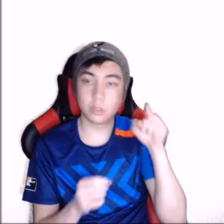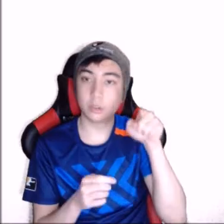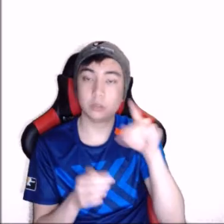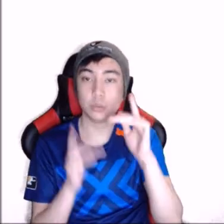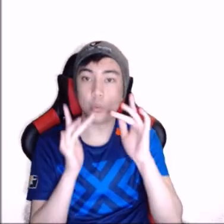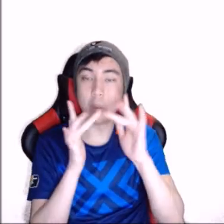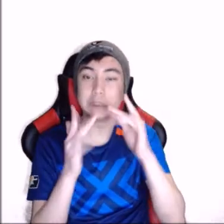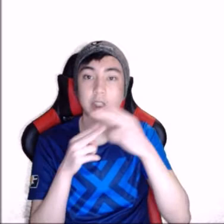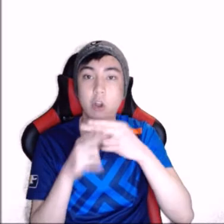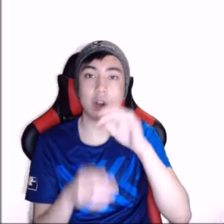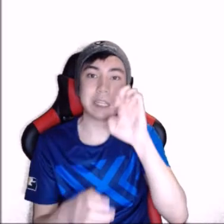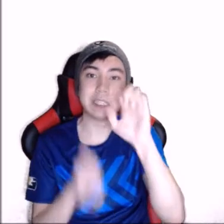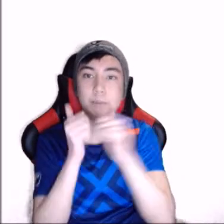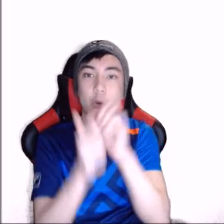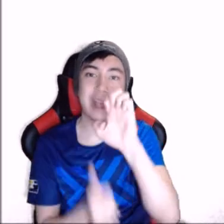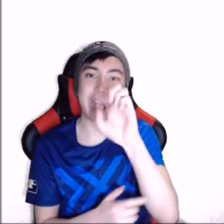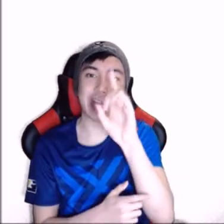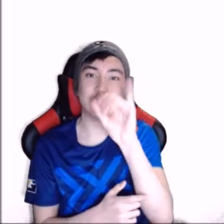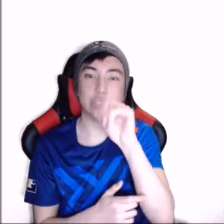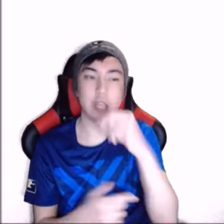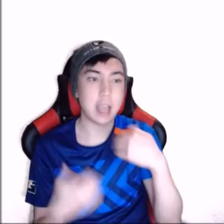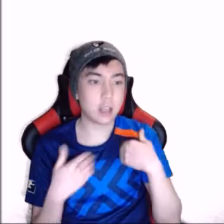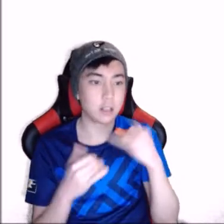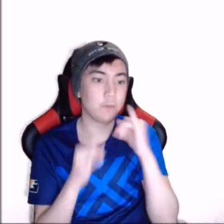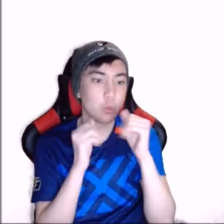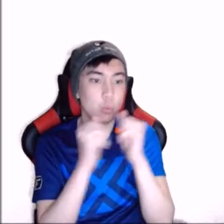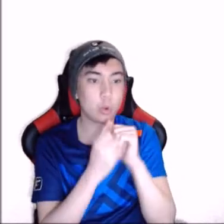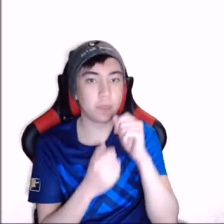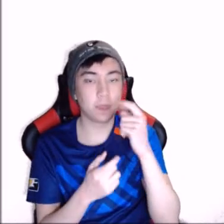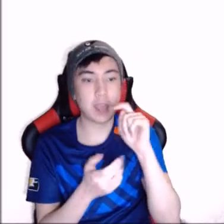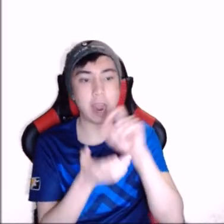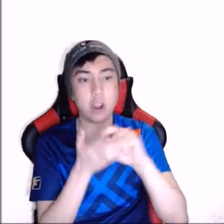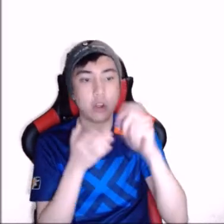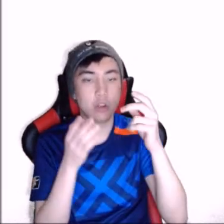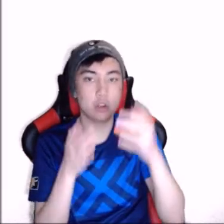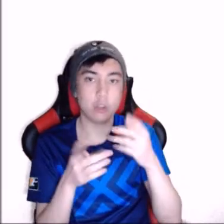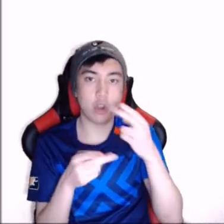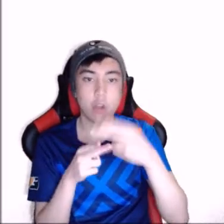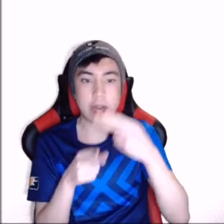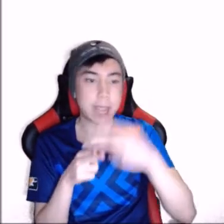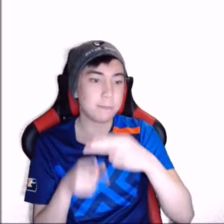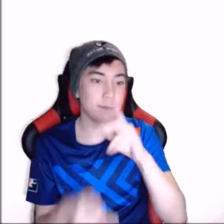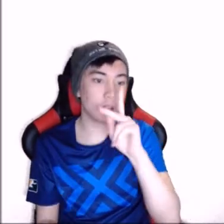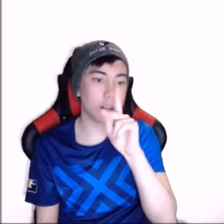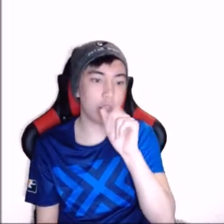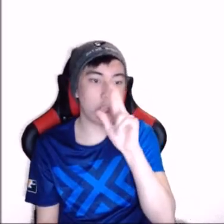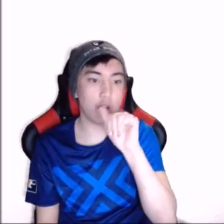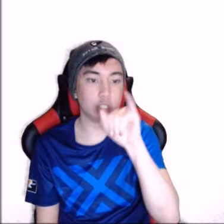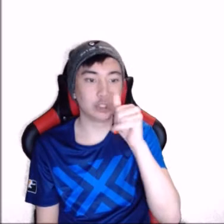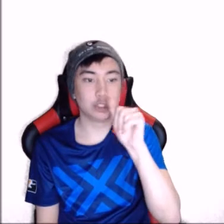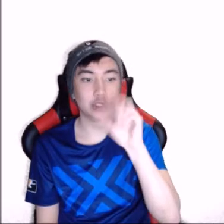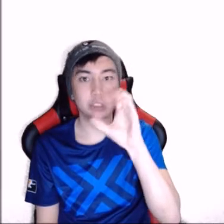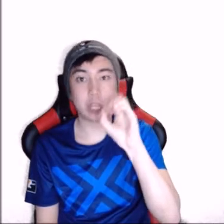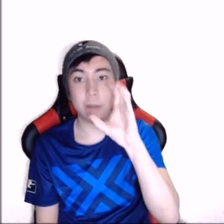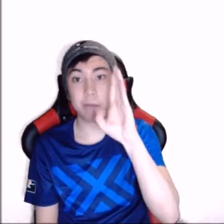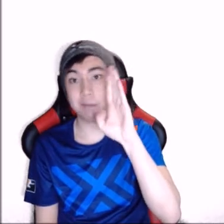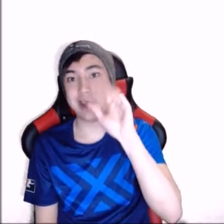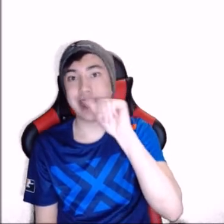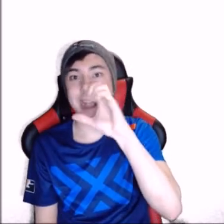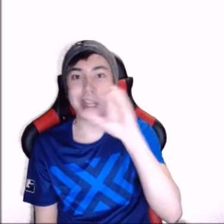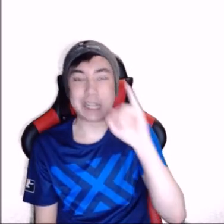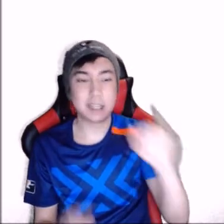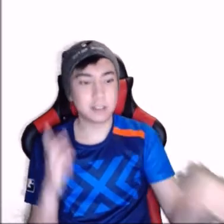This website called, "eSports Edition" and I had an interview with the editor, Kara Jacobacci